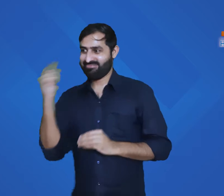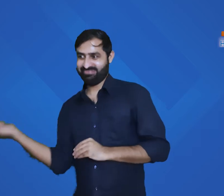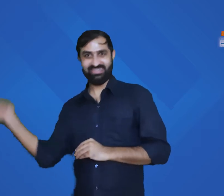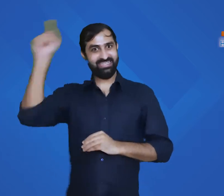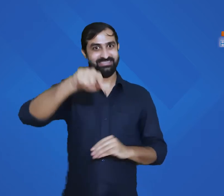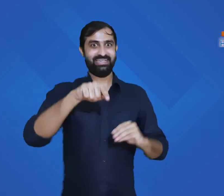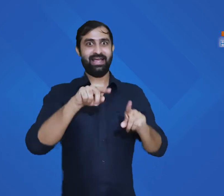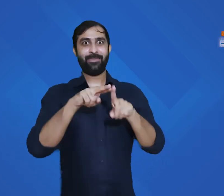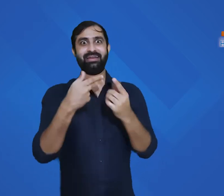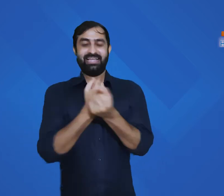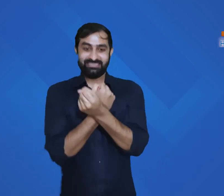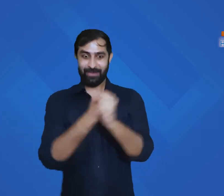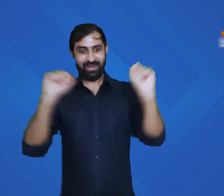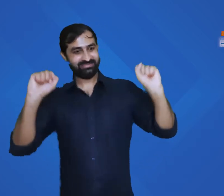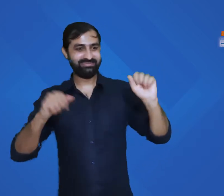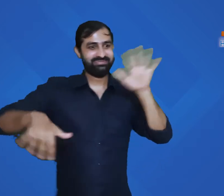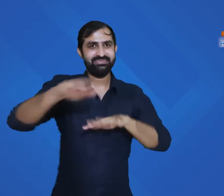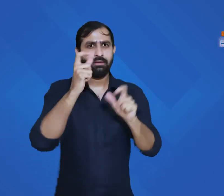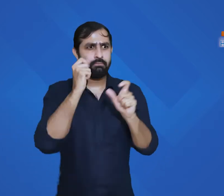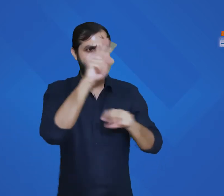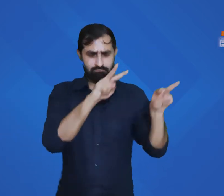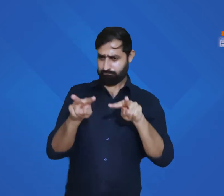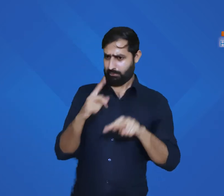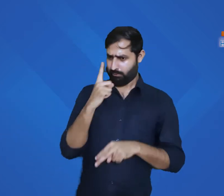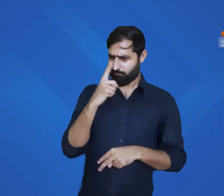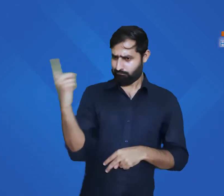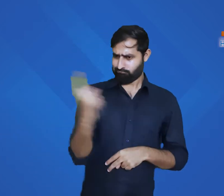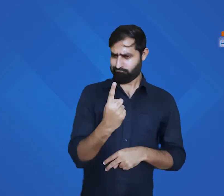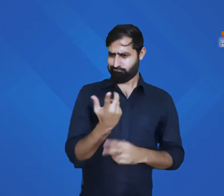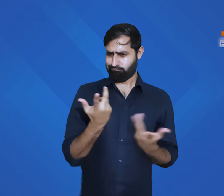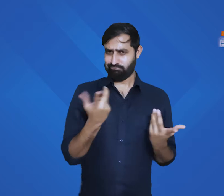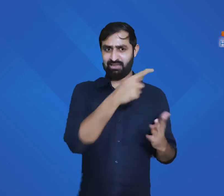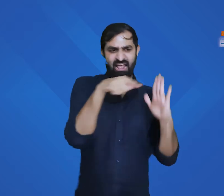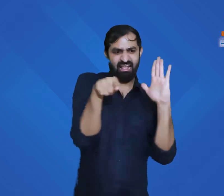and moving becoming independent. However, they were discouraged by the society